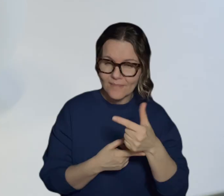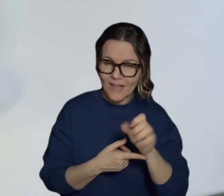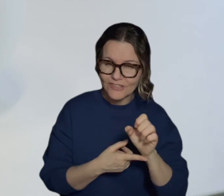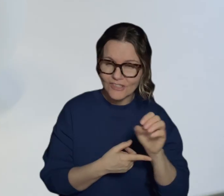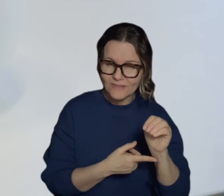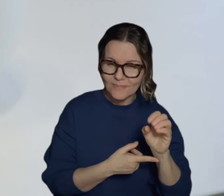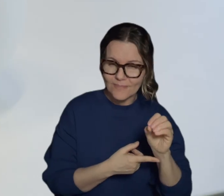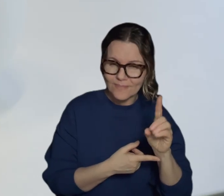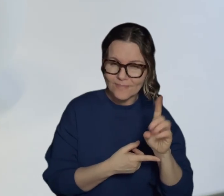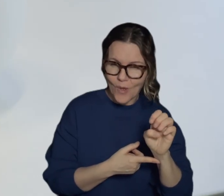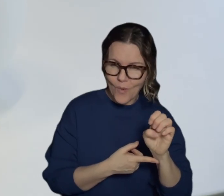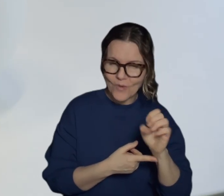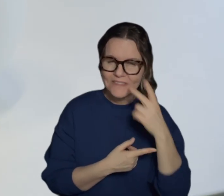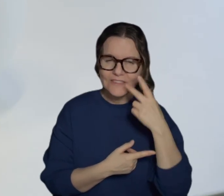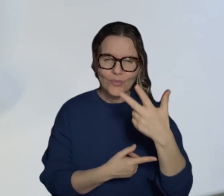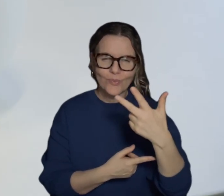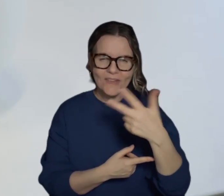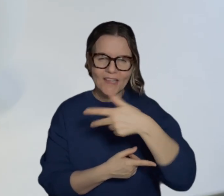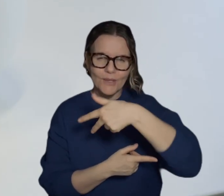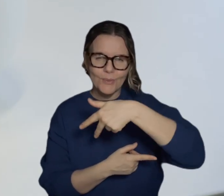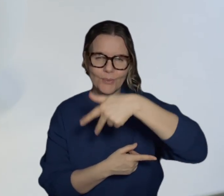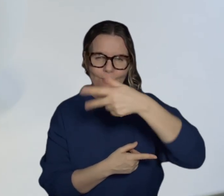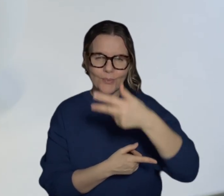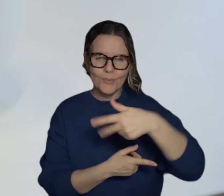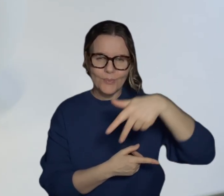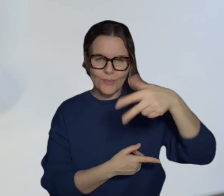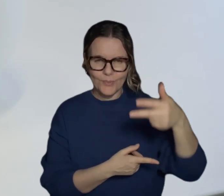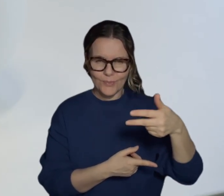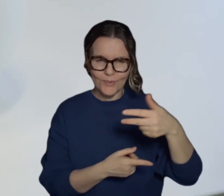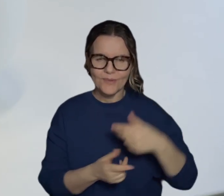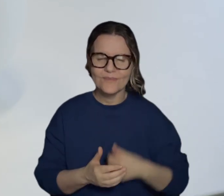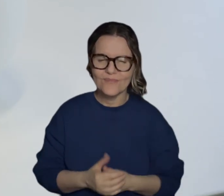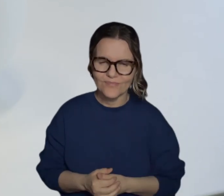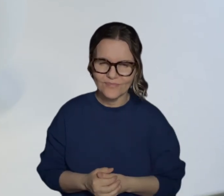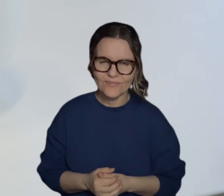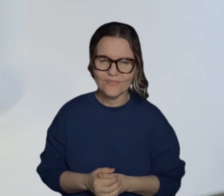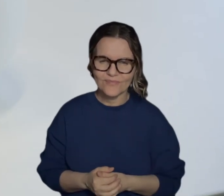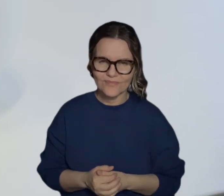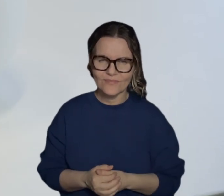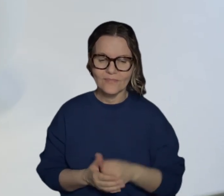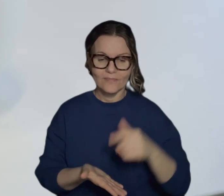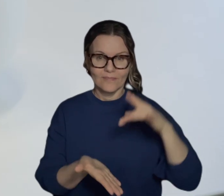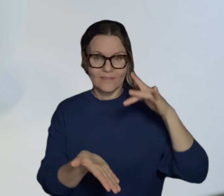mode and that's indicated by the three wavy lines that are also on the mode button to turn the pump